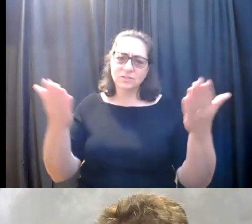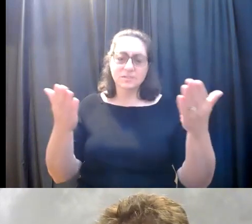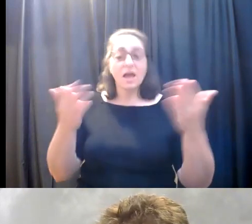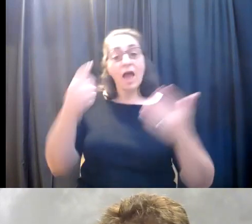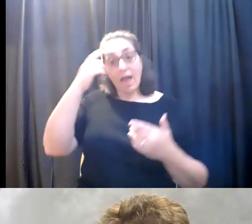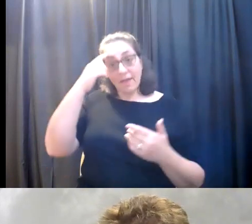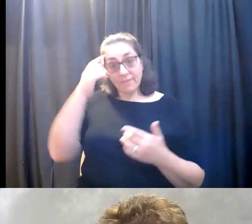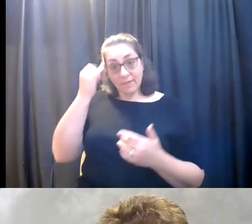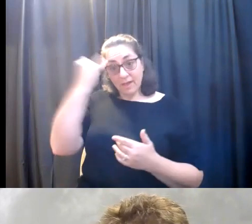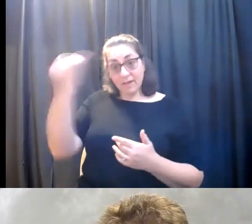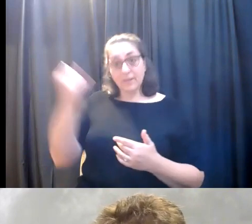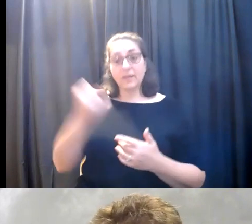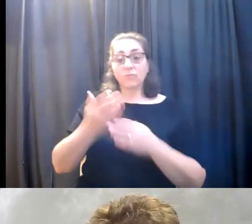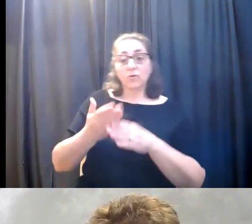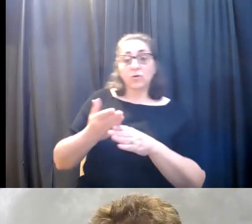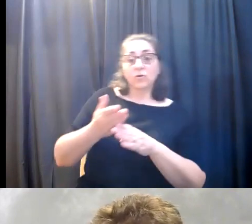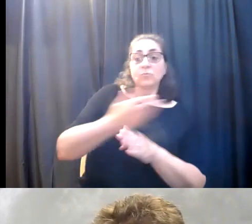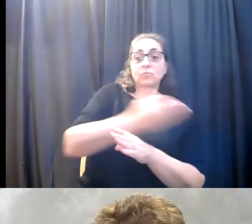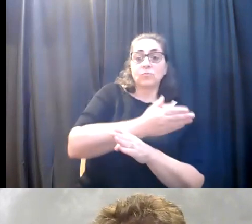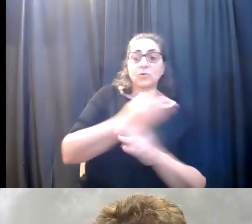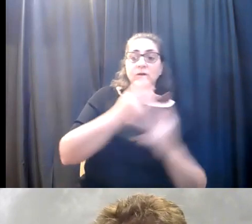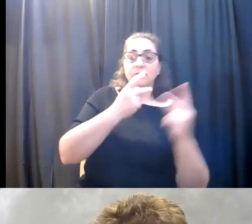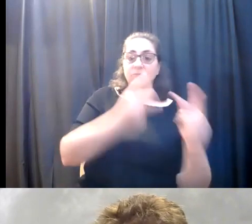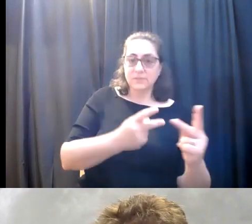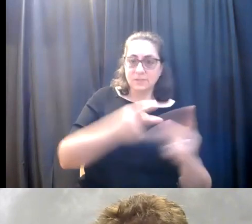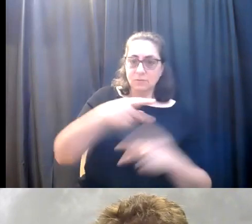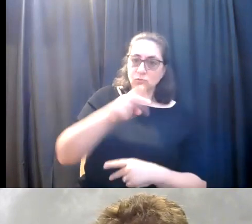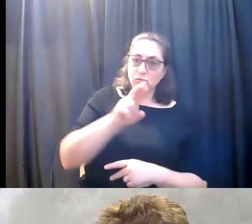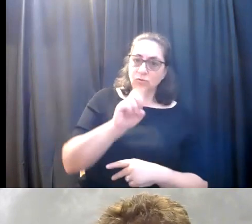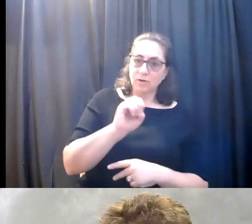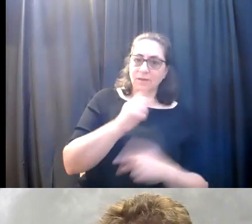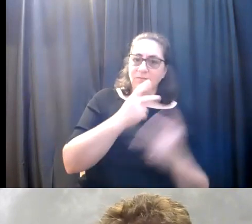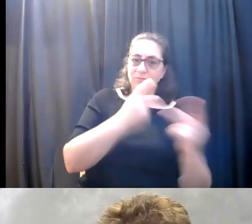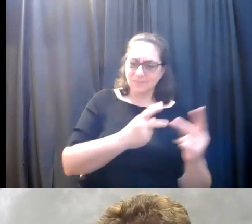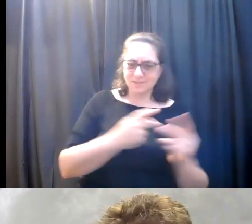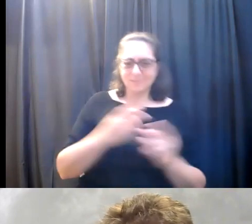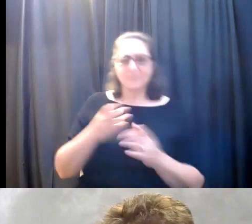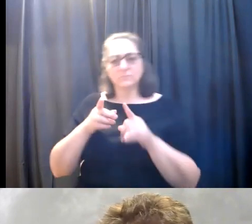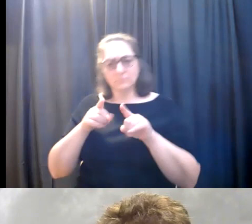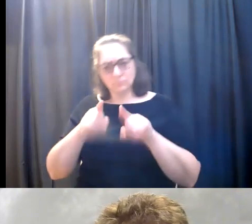Sometimes you can do it in the course of a visit but it may be good to